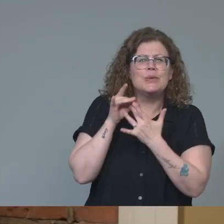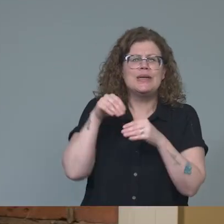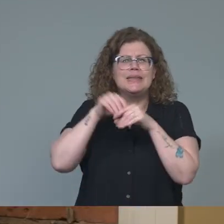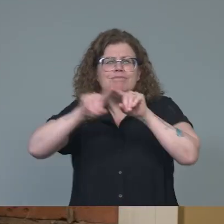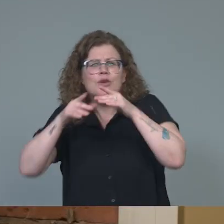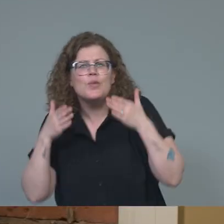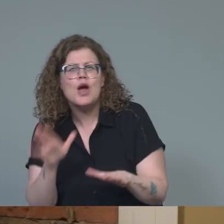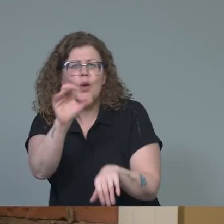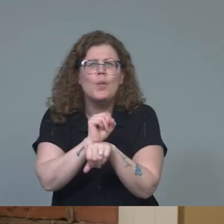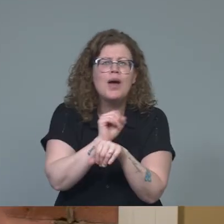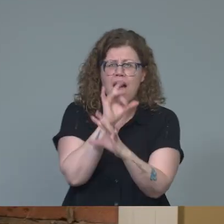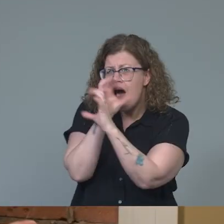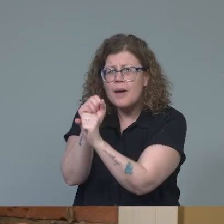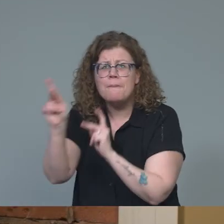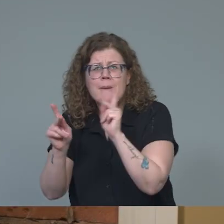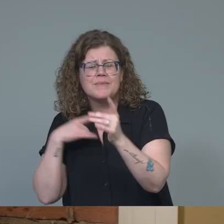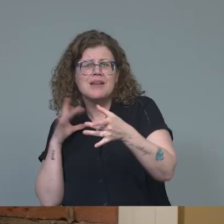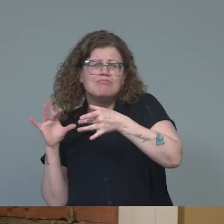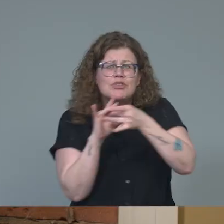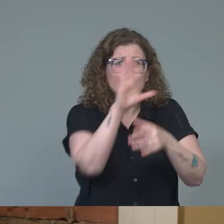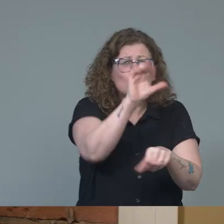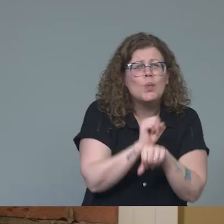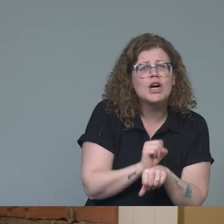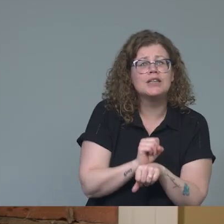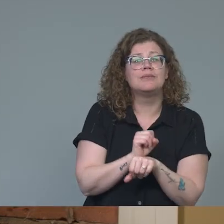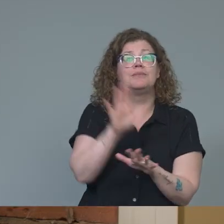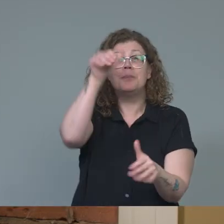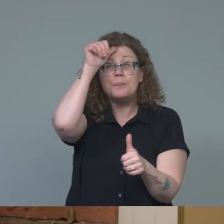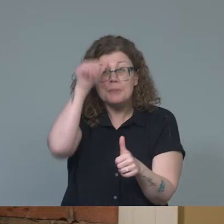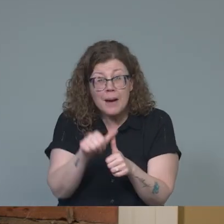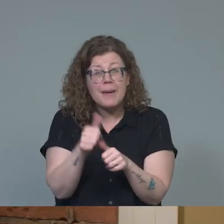Because engagement can take so many forms and there's so many different ways of drawing people